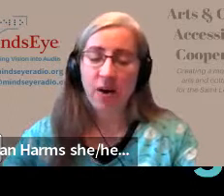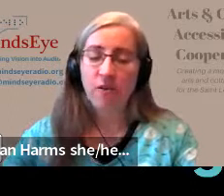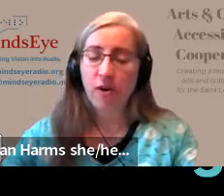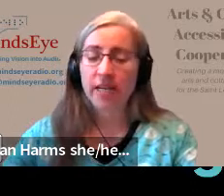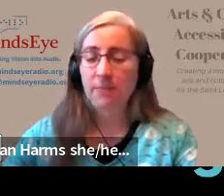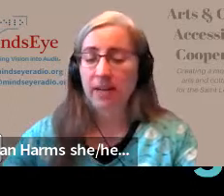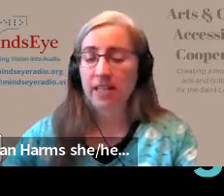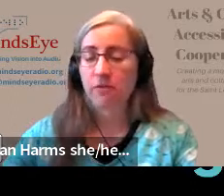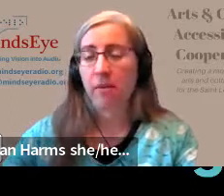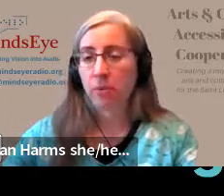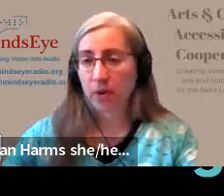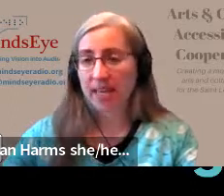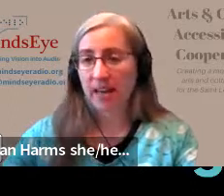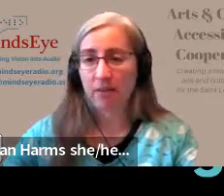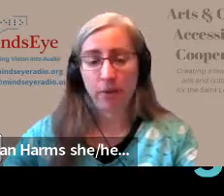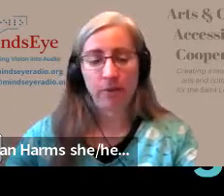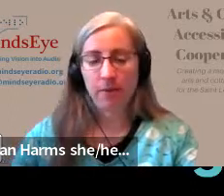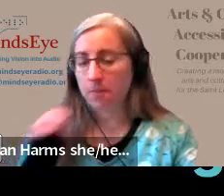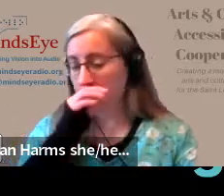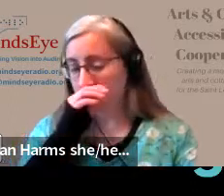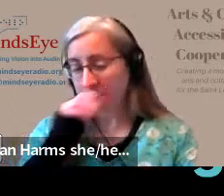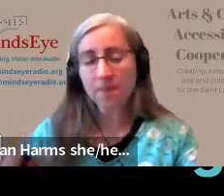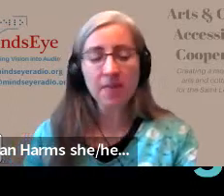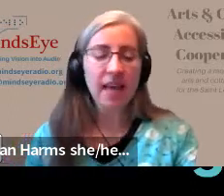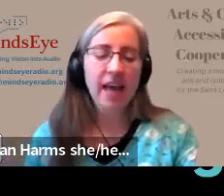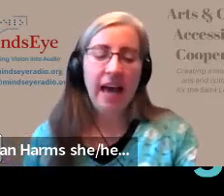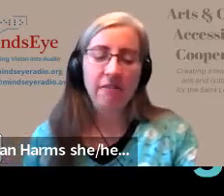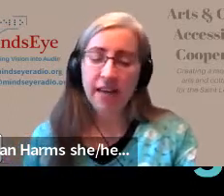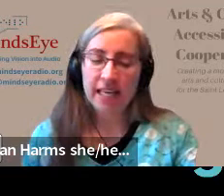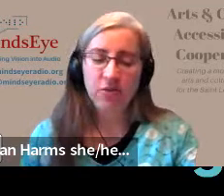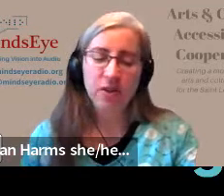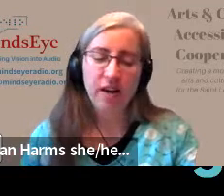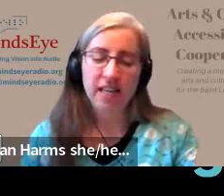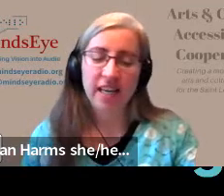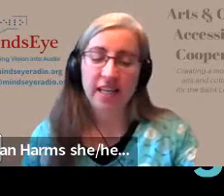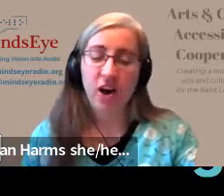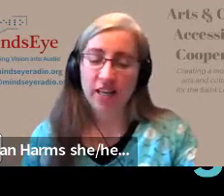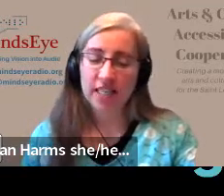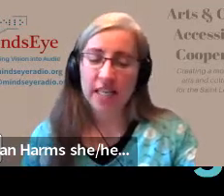overall experience of employees for the blues. Finally, Drew Garza is an artist